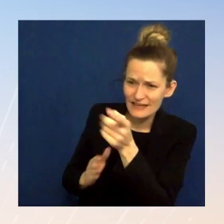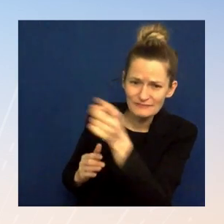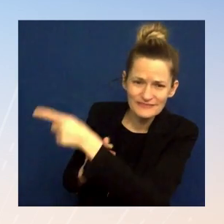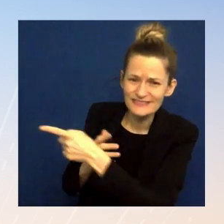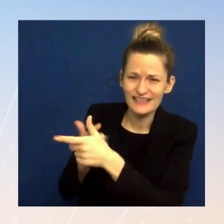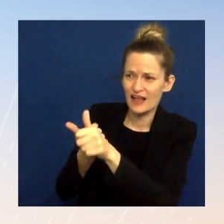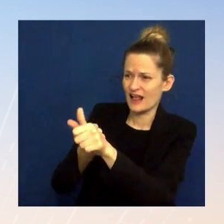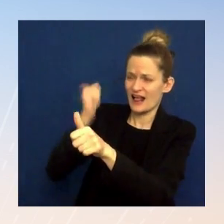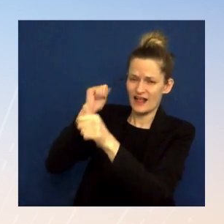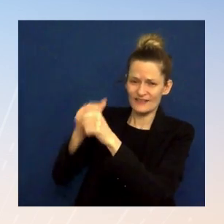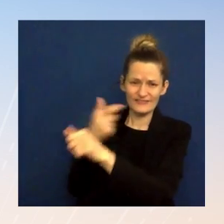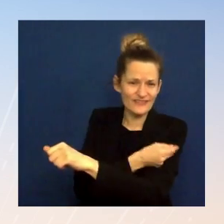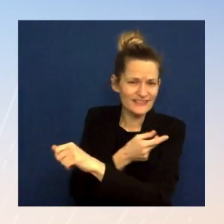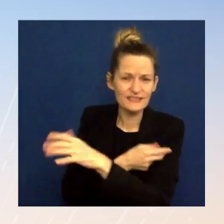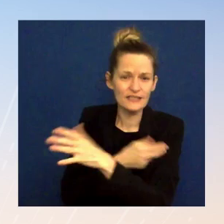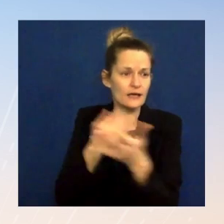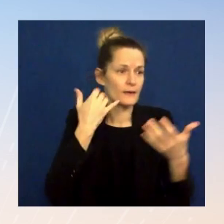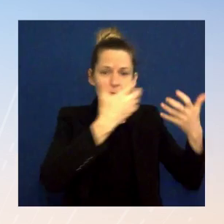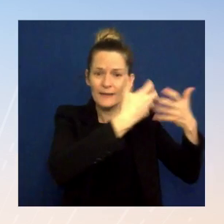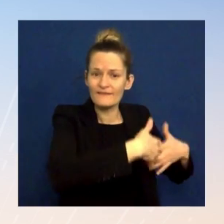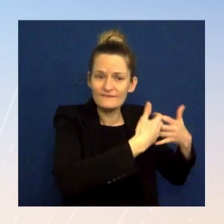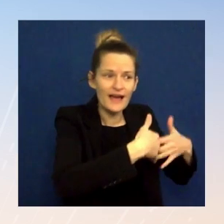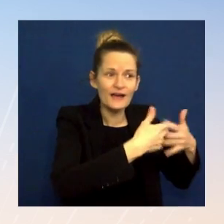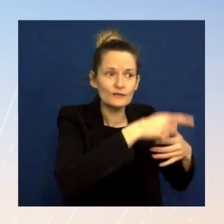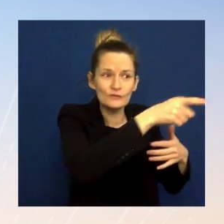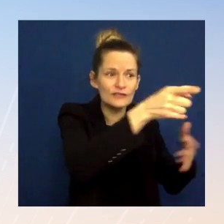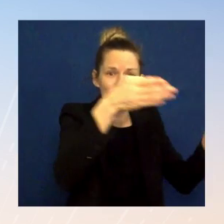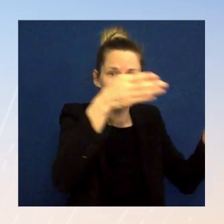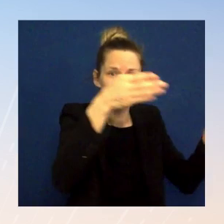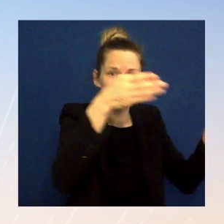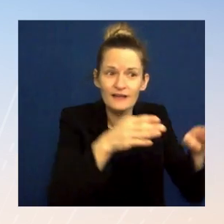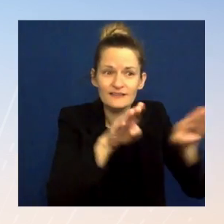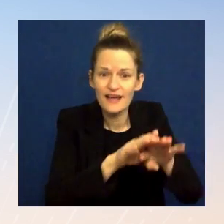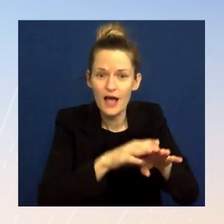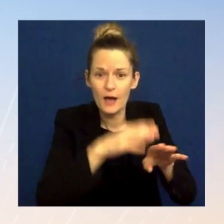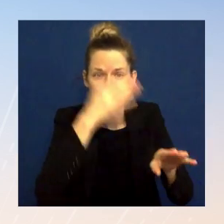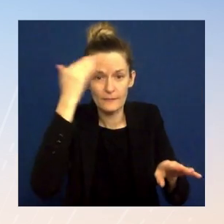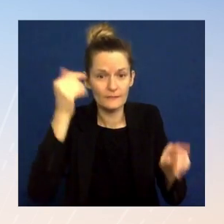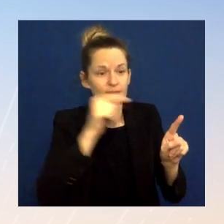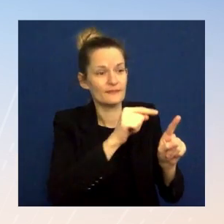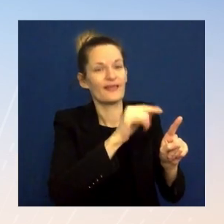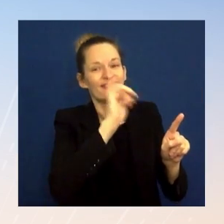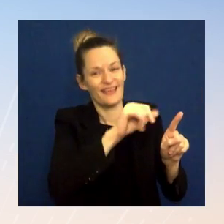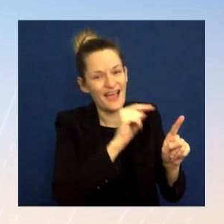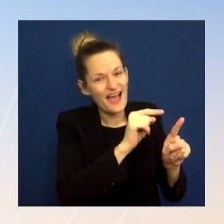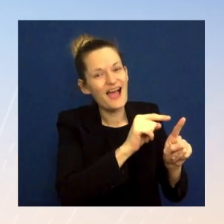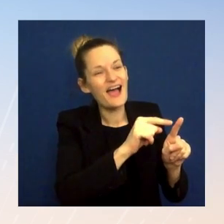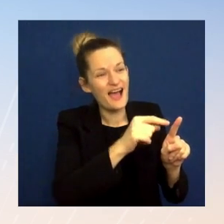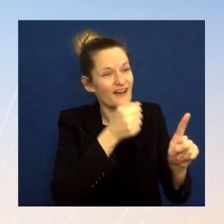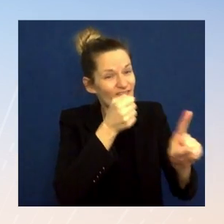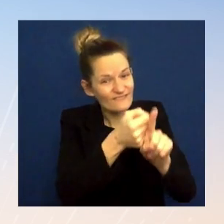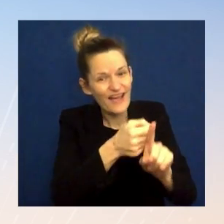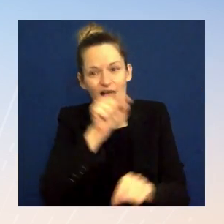it has downstream effects that harm American workers -- that we are getting support from the point of view of COVID